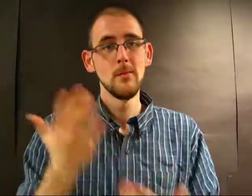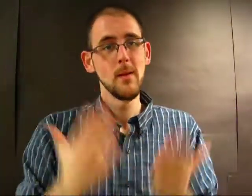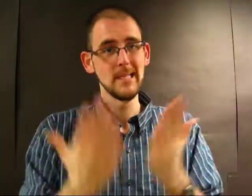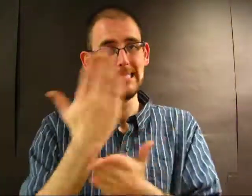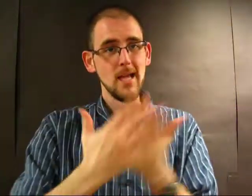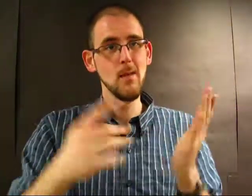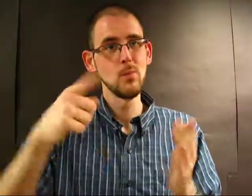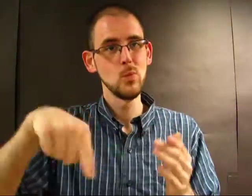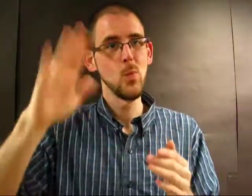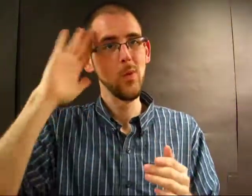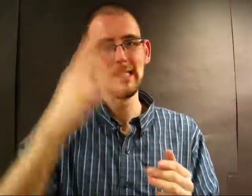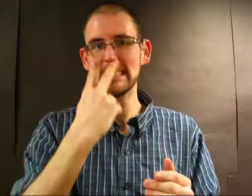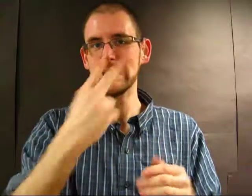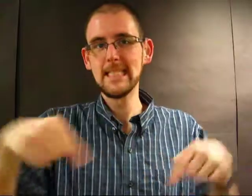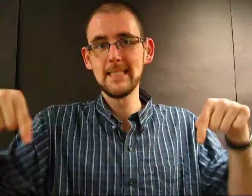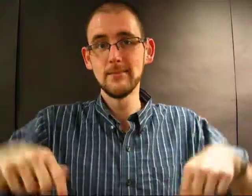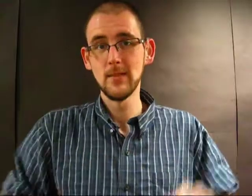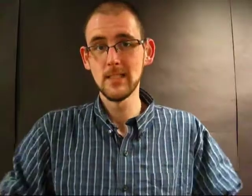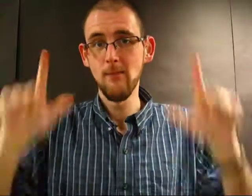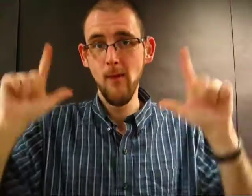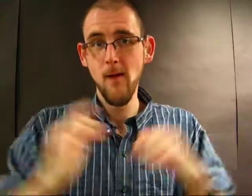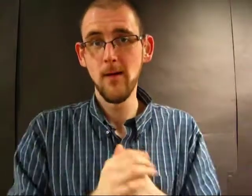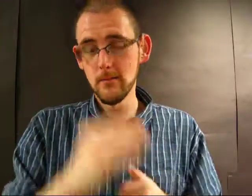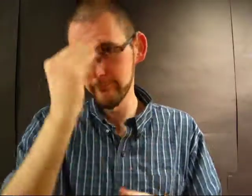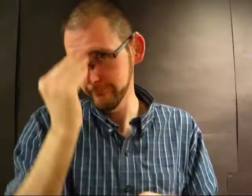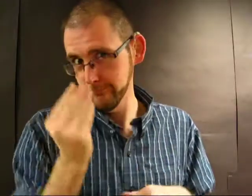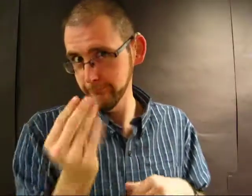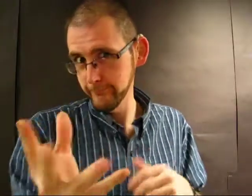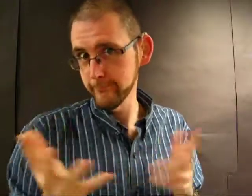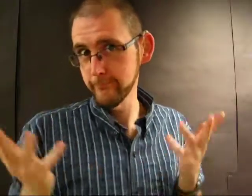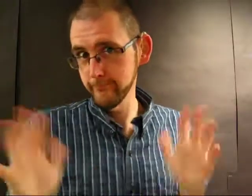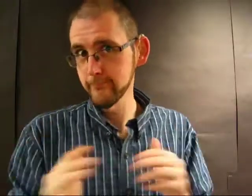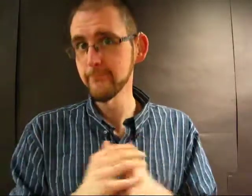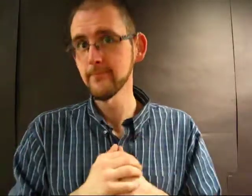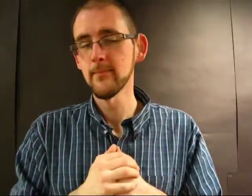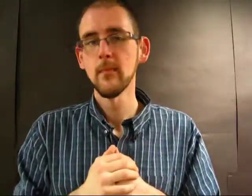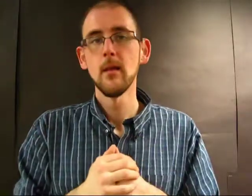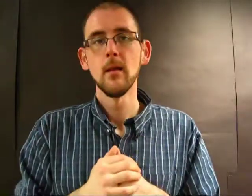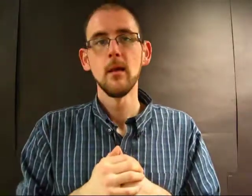You may see some of them appearing on this vlog! Just FYI.